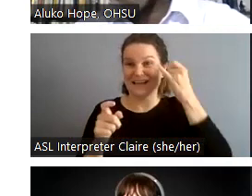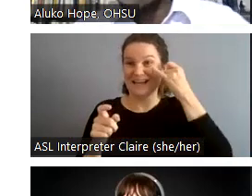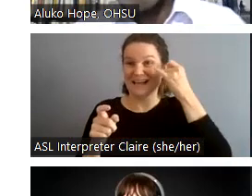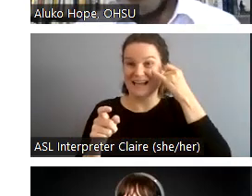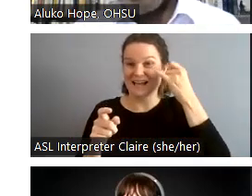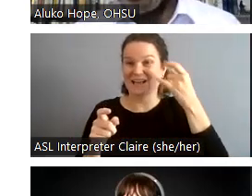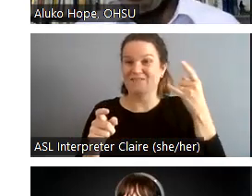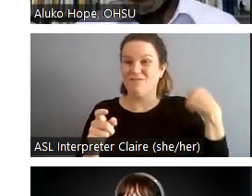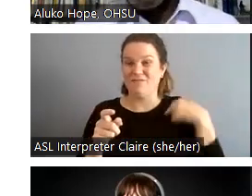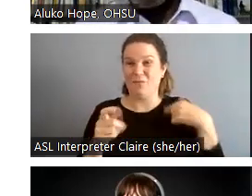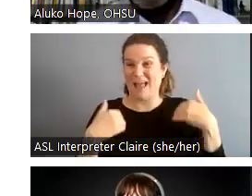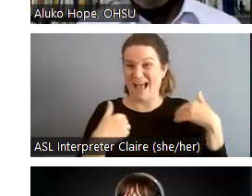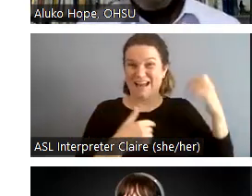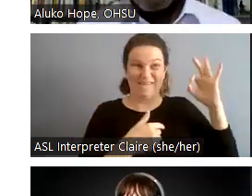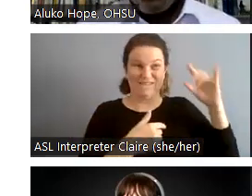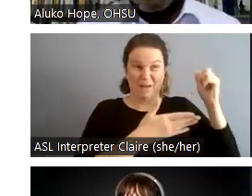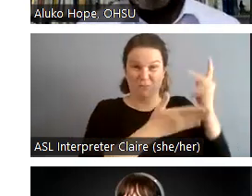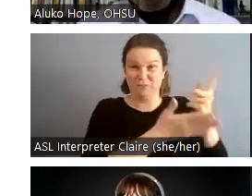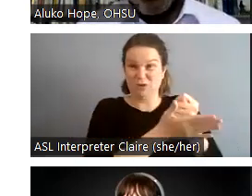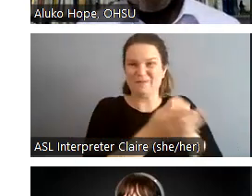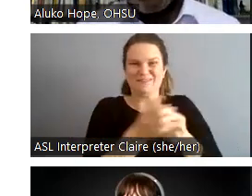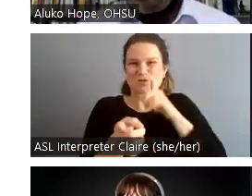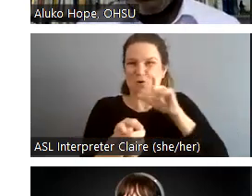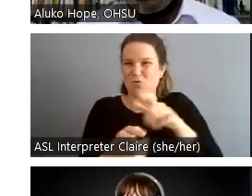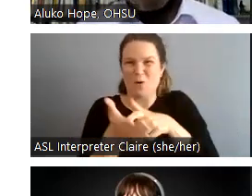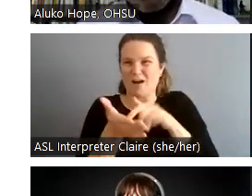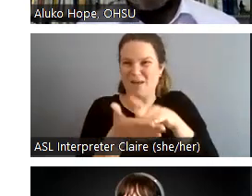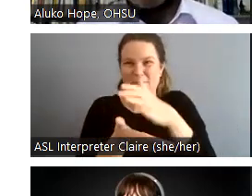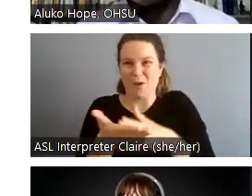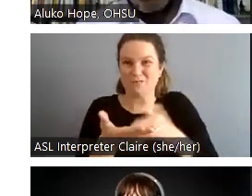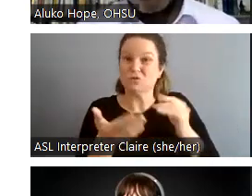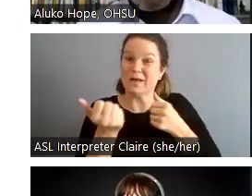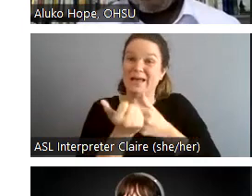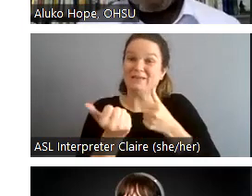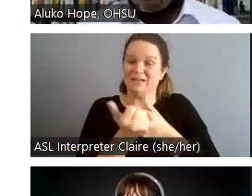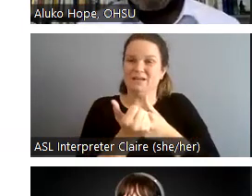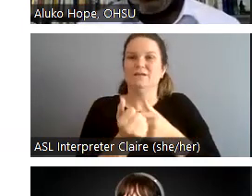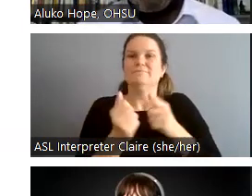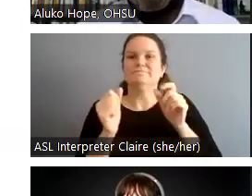treatments, you wouldn't have had to do. And so, I do think that that is part of the advocacy, is to really be able to